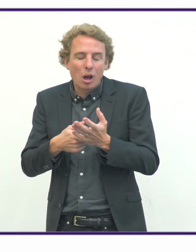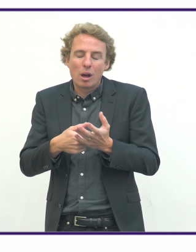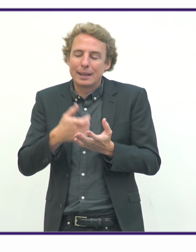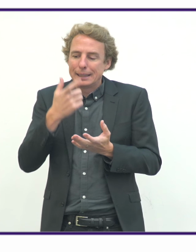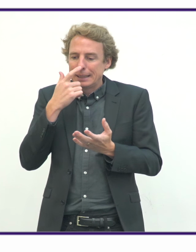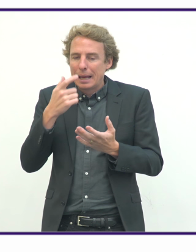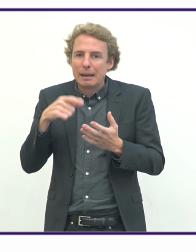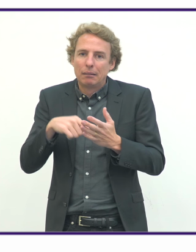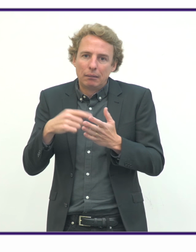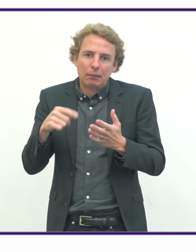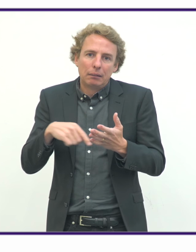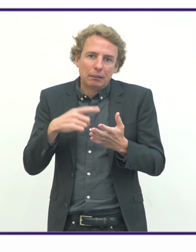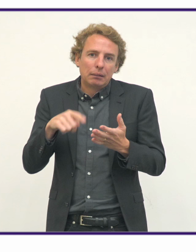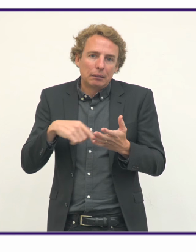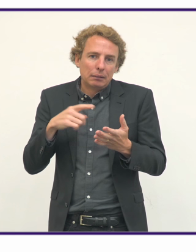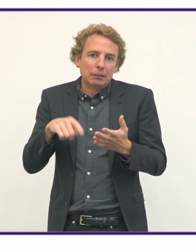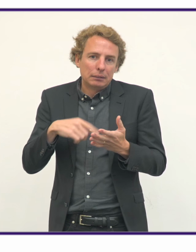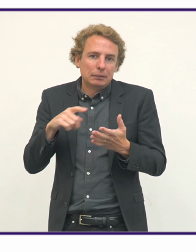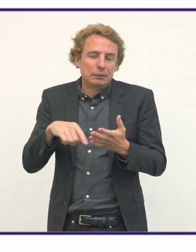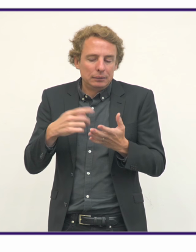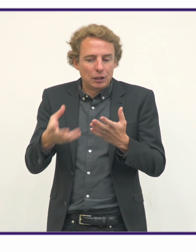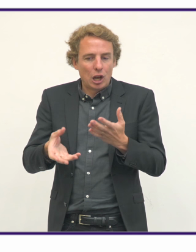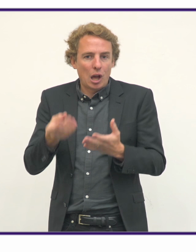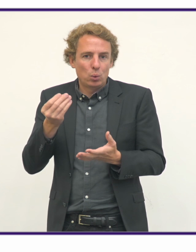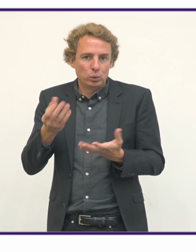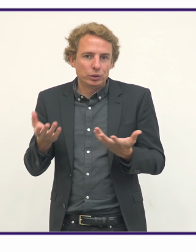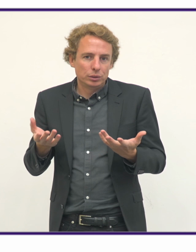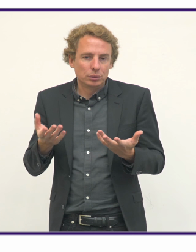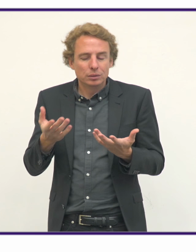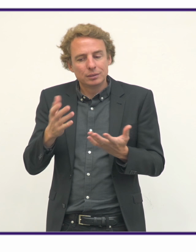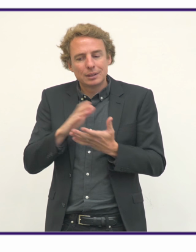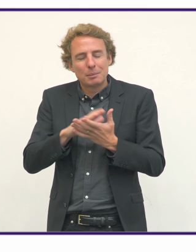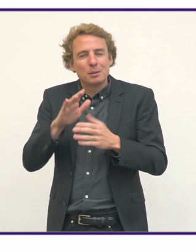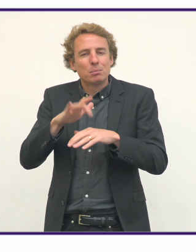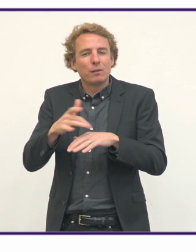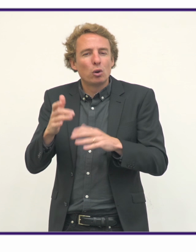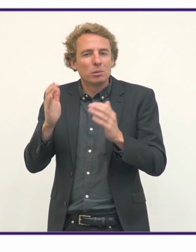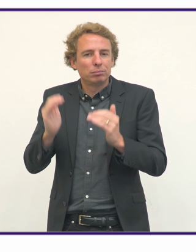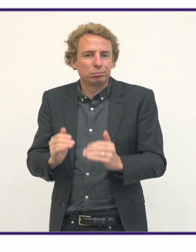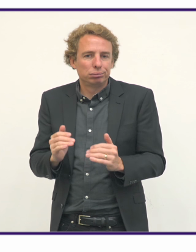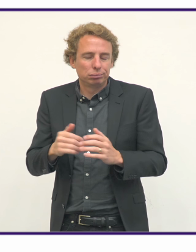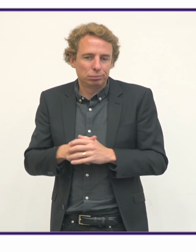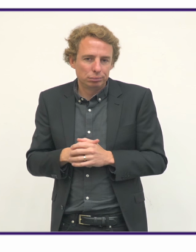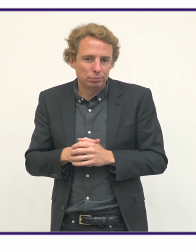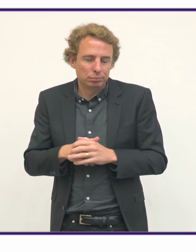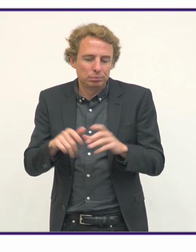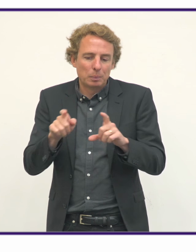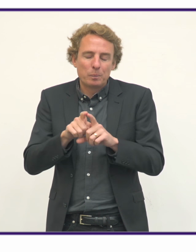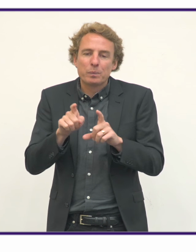they can take ages to load and lead to a decrease in performance. We need to be able to see that. We've also got the notion of user interaction.